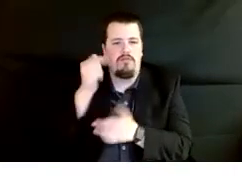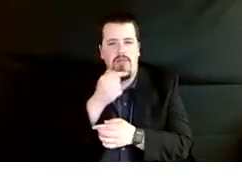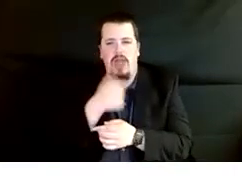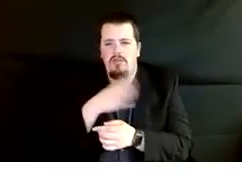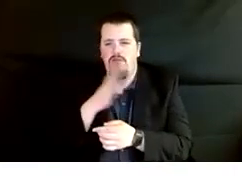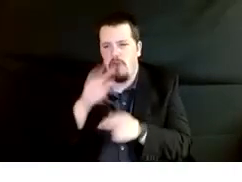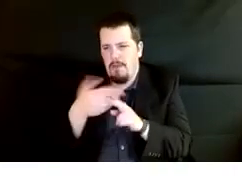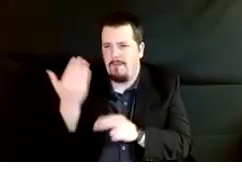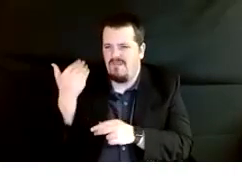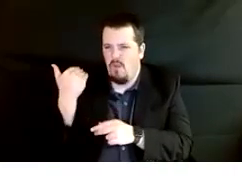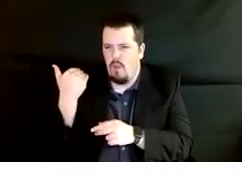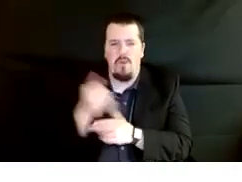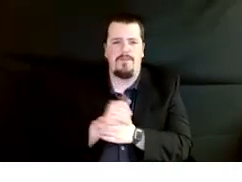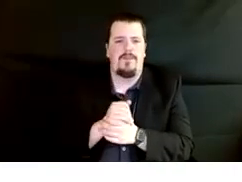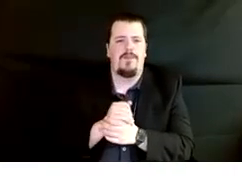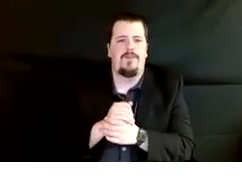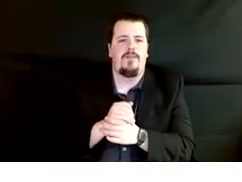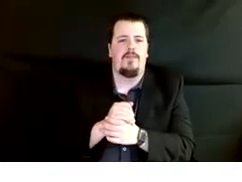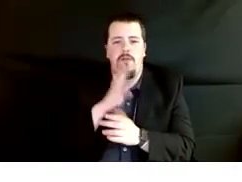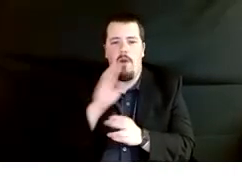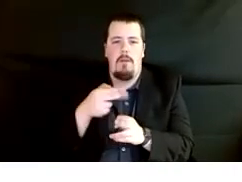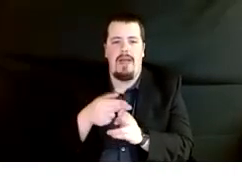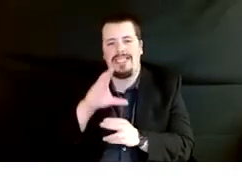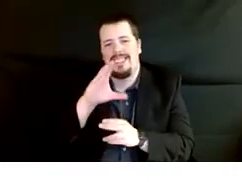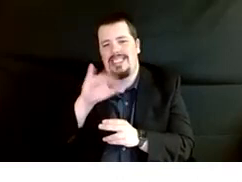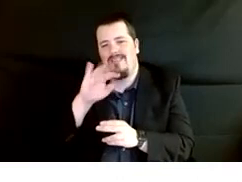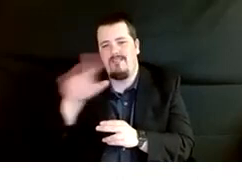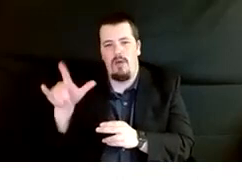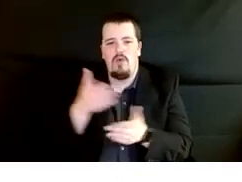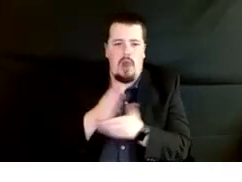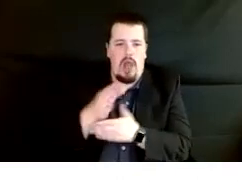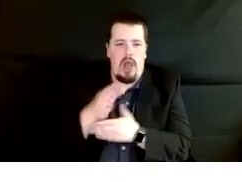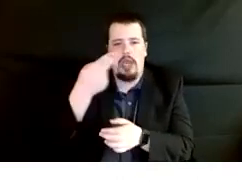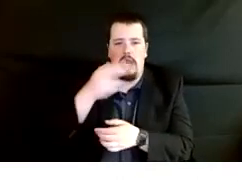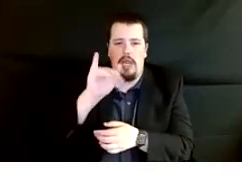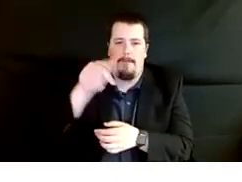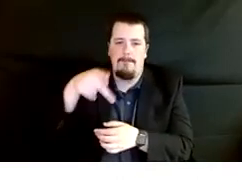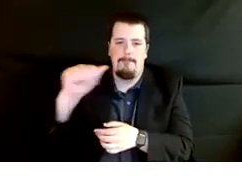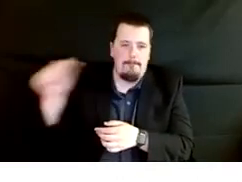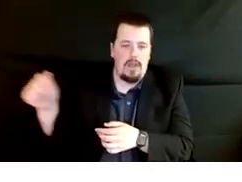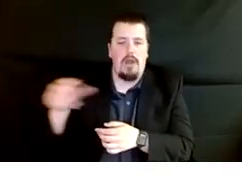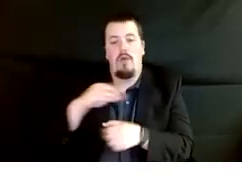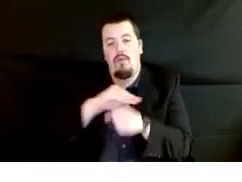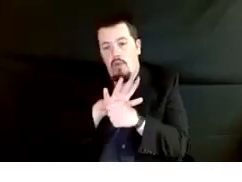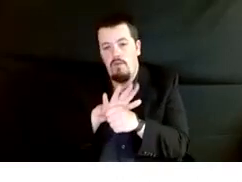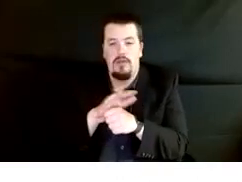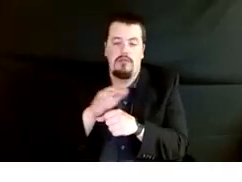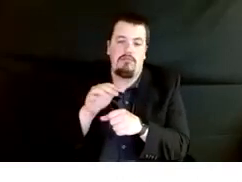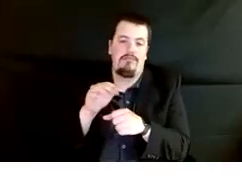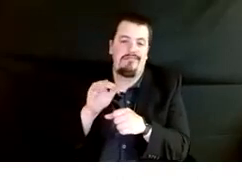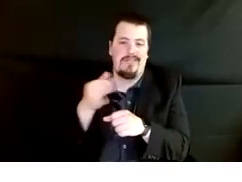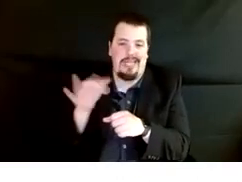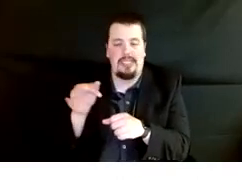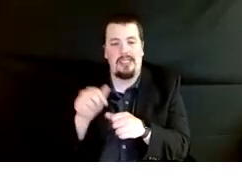prior um that talks about civil rights, HIPAA, and the coronavirus 2019 that was issued very early on